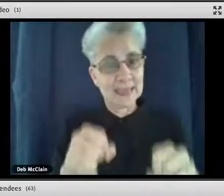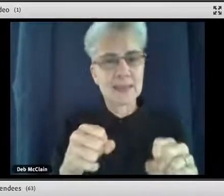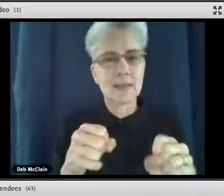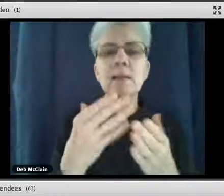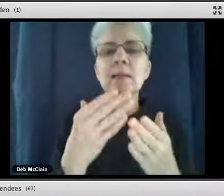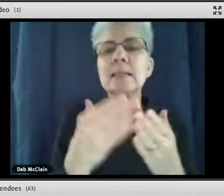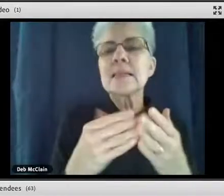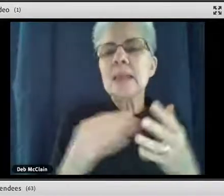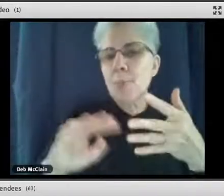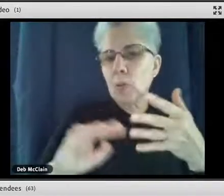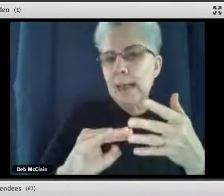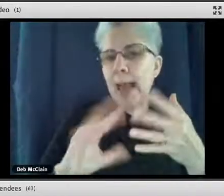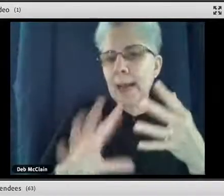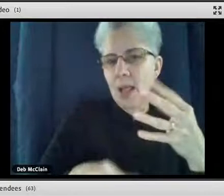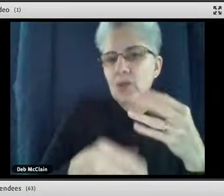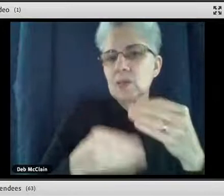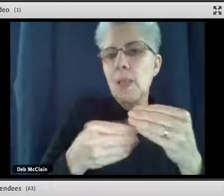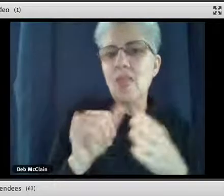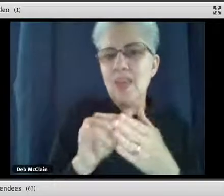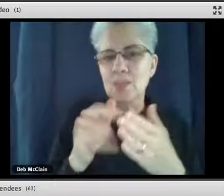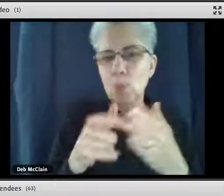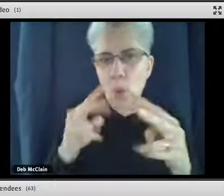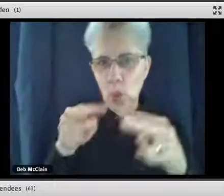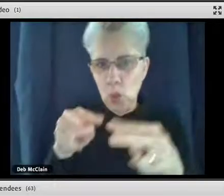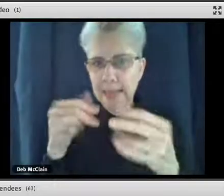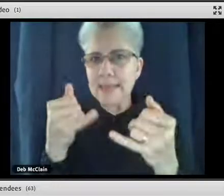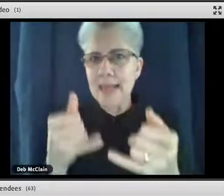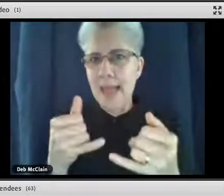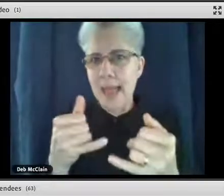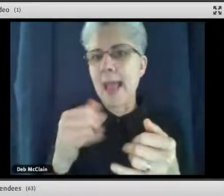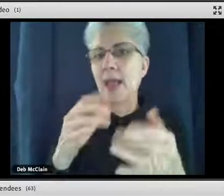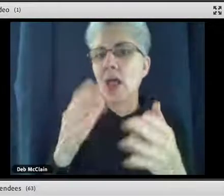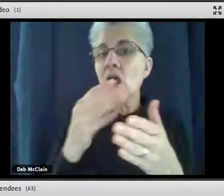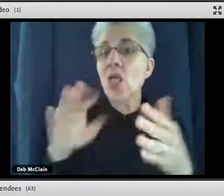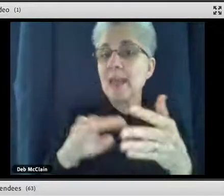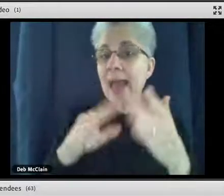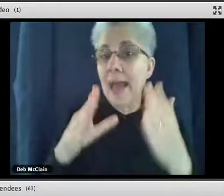and some are cataloger-supplied. Those are the ones that we're going to be looking at today.